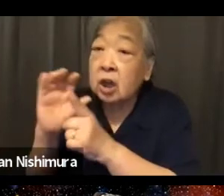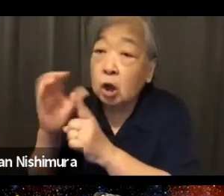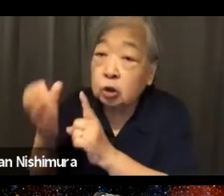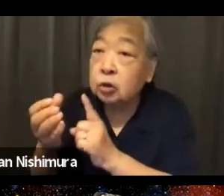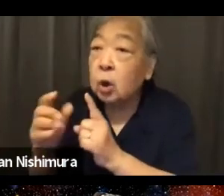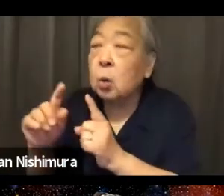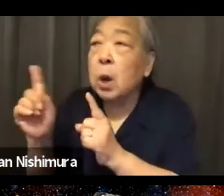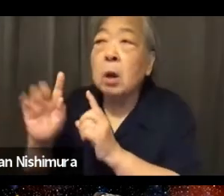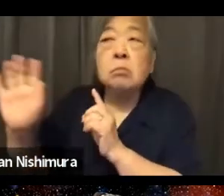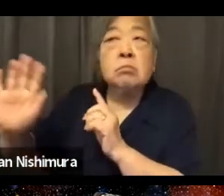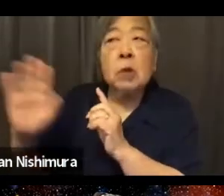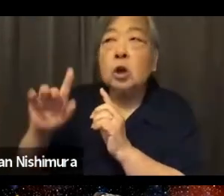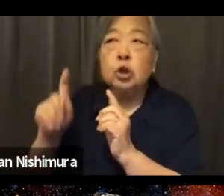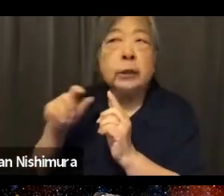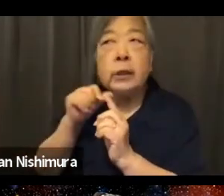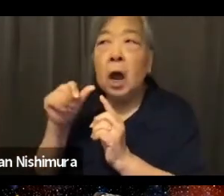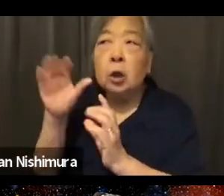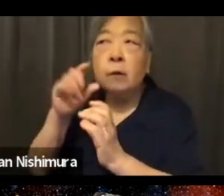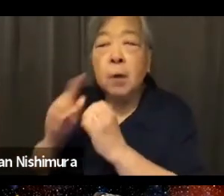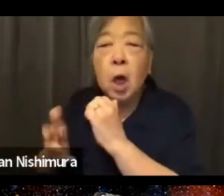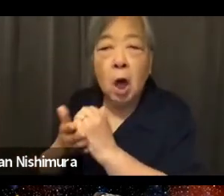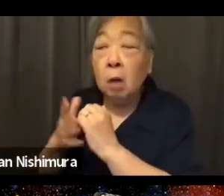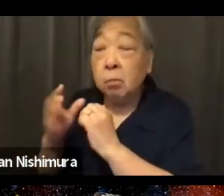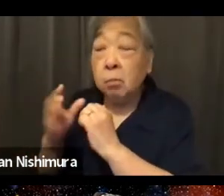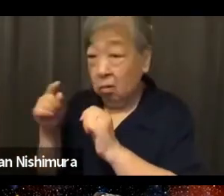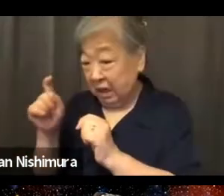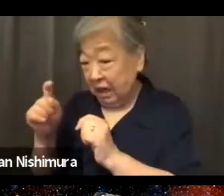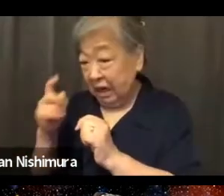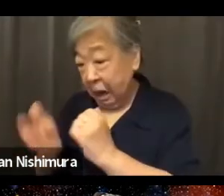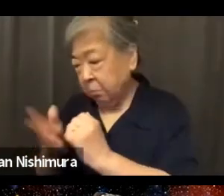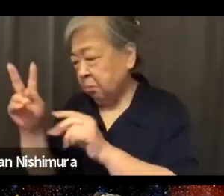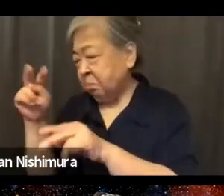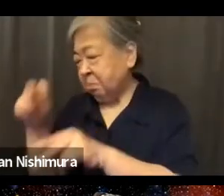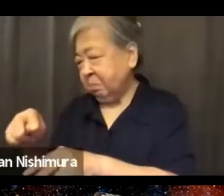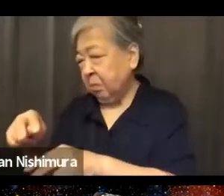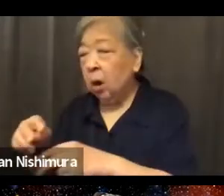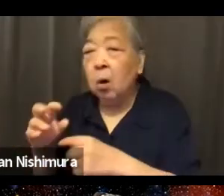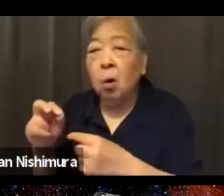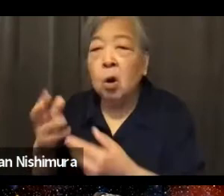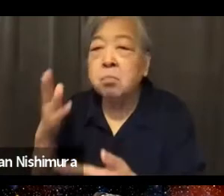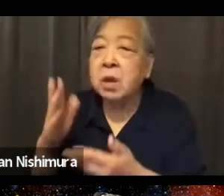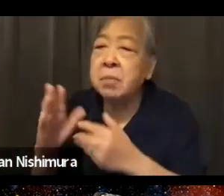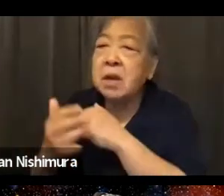stigmatized or looked down upon or they may be coming from countries and cultures where